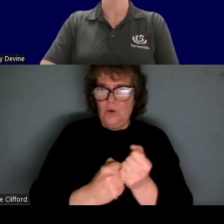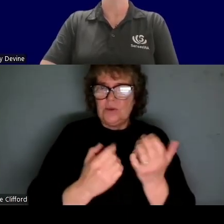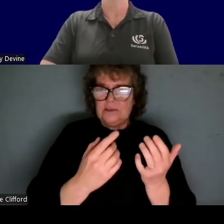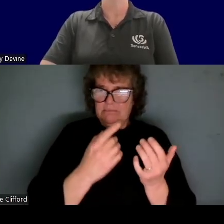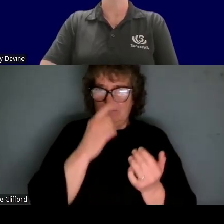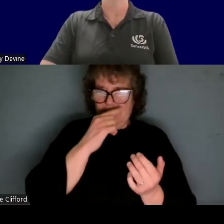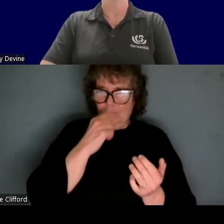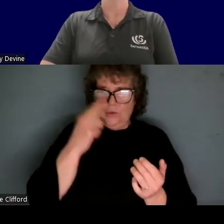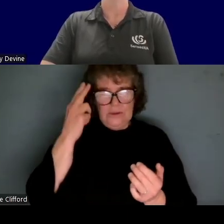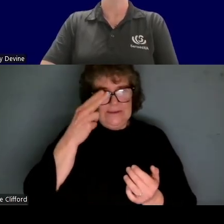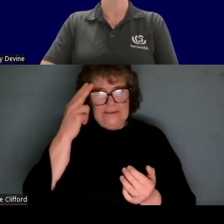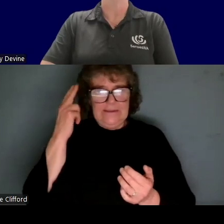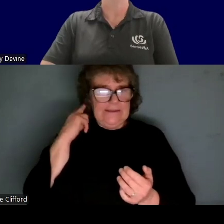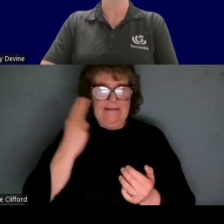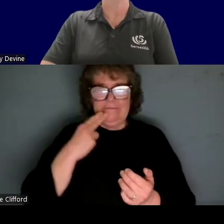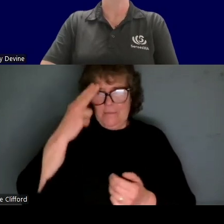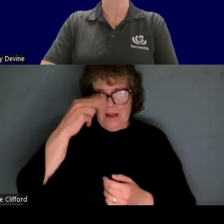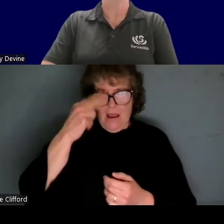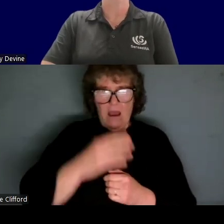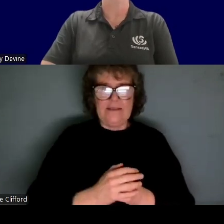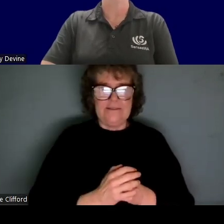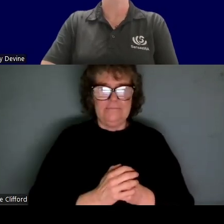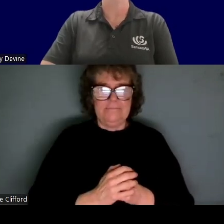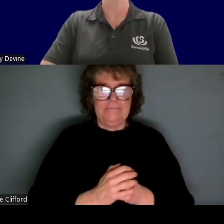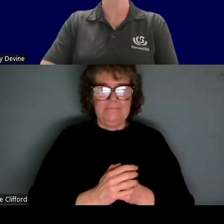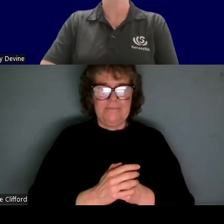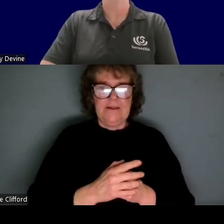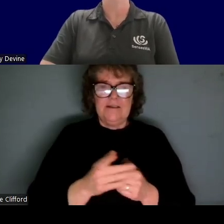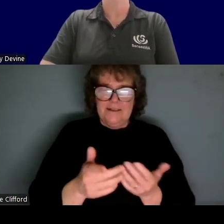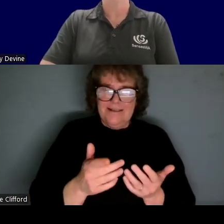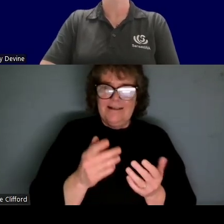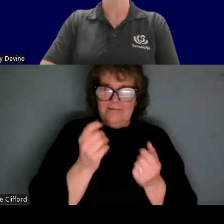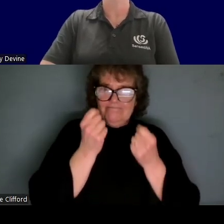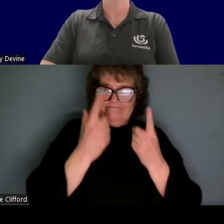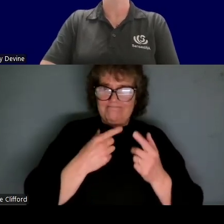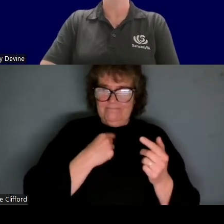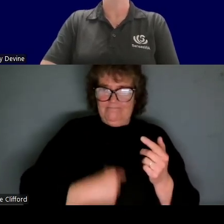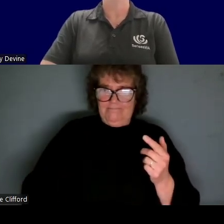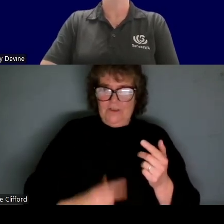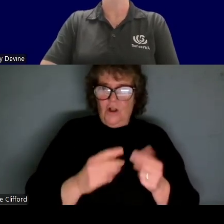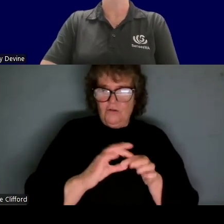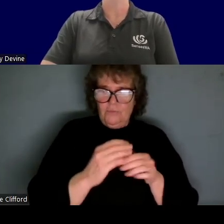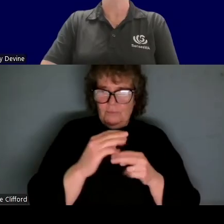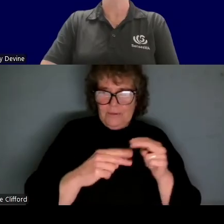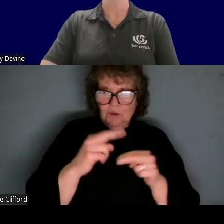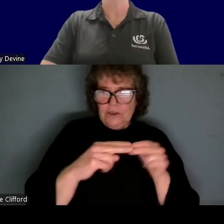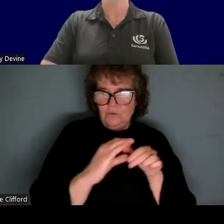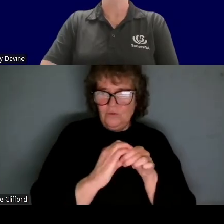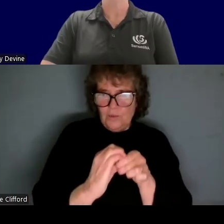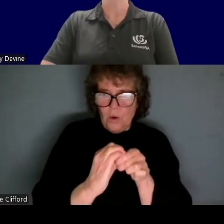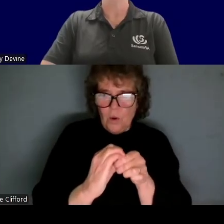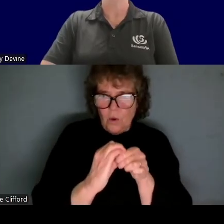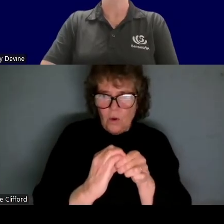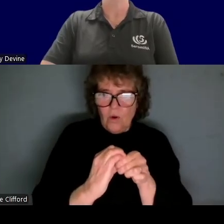role of rapport building in effective positive behaviour support, identify underlying needs and